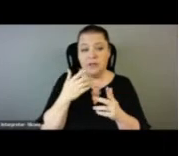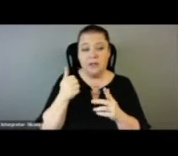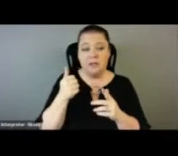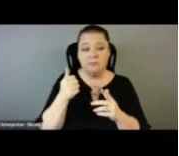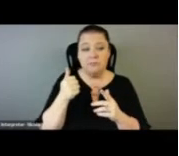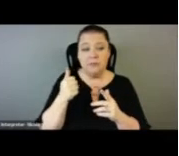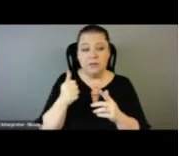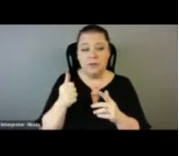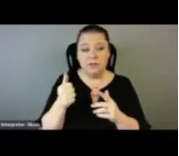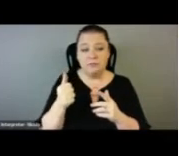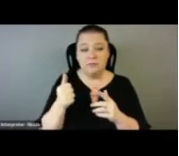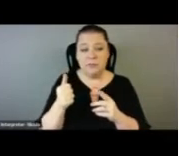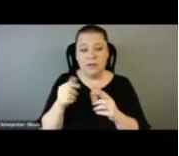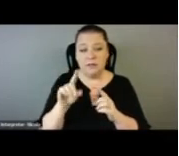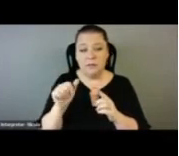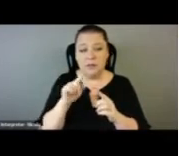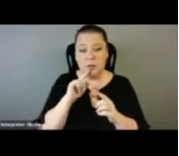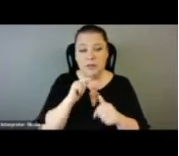of the respondents were family members. Next slide.